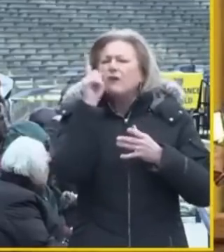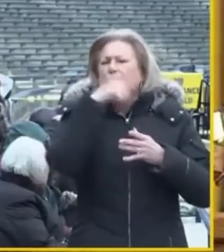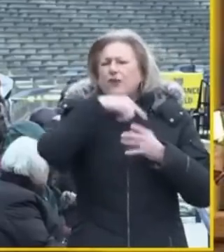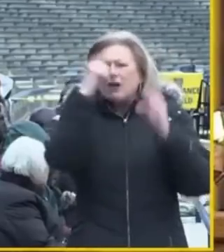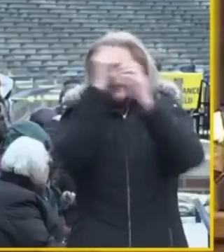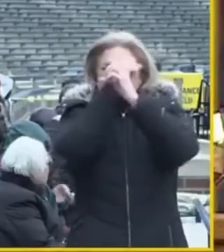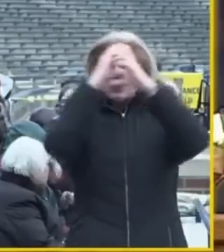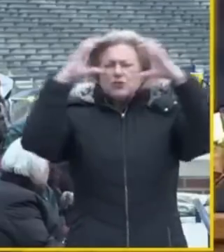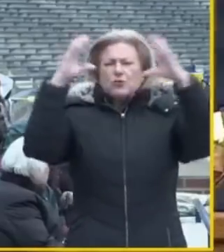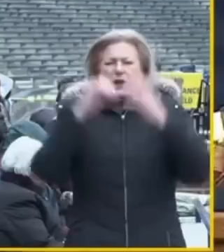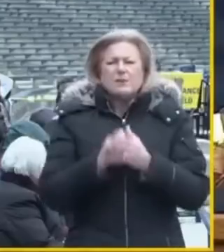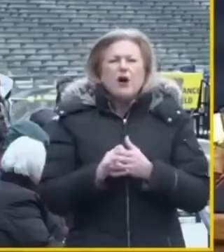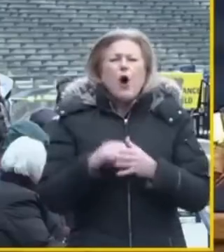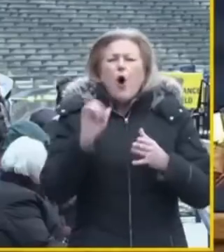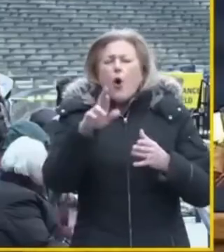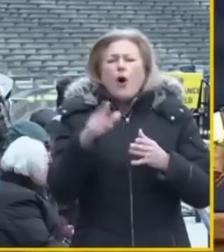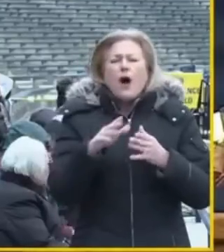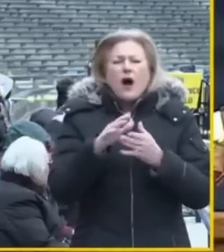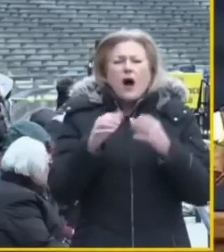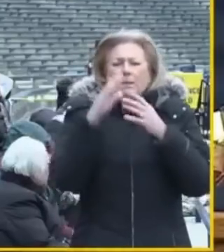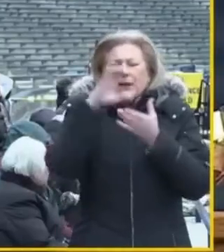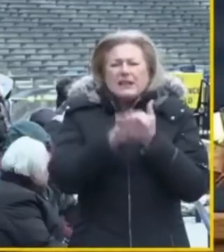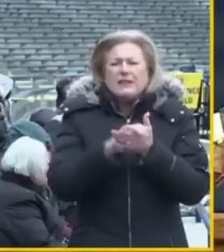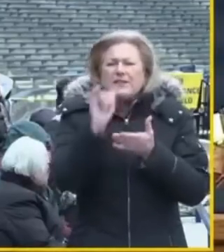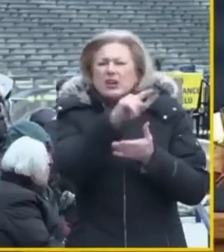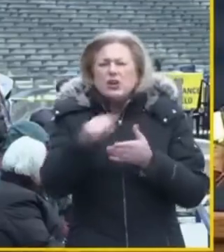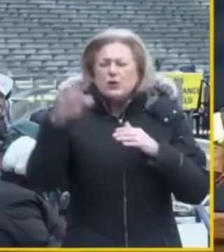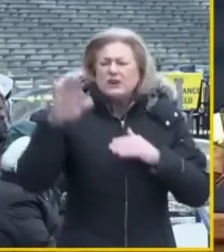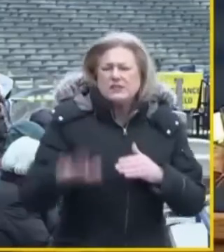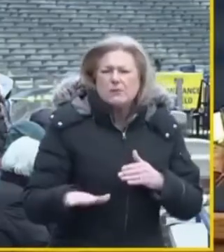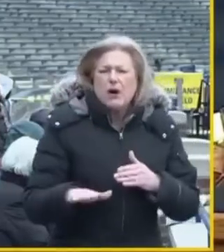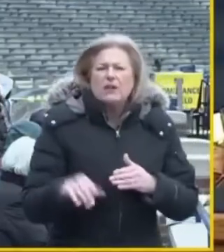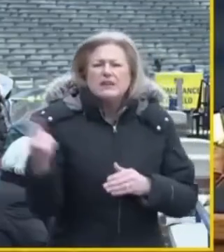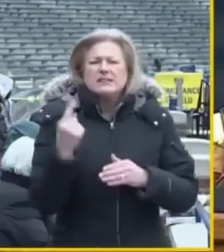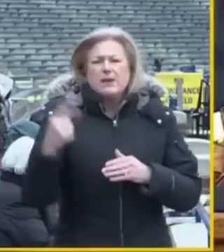or that someone else is bigger, better, or braver than you,